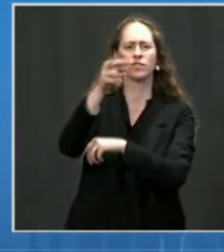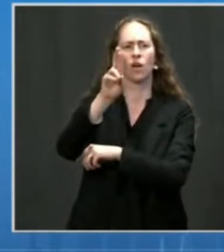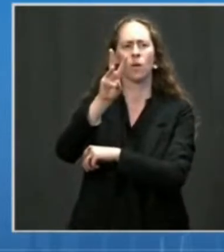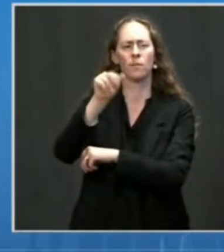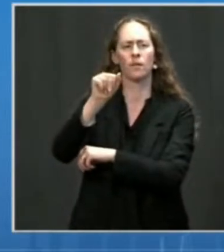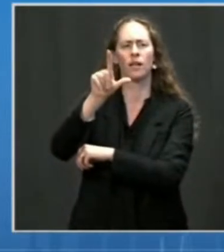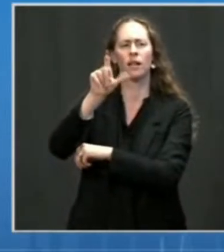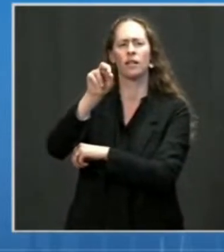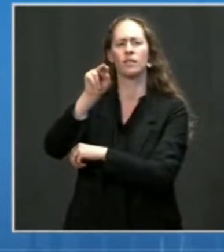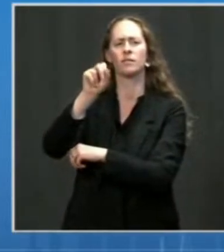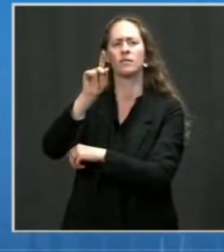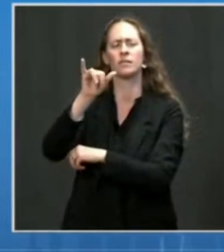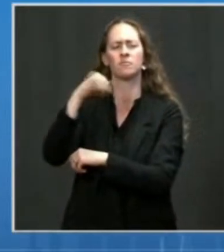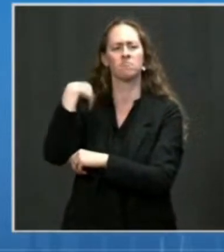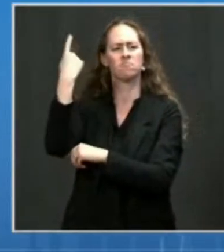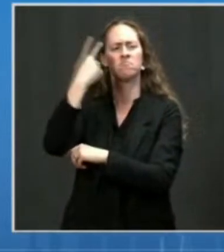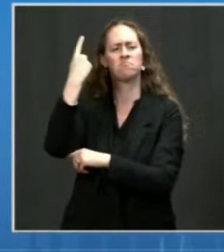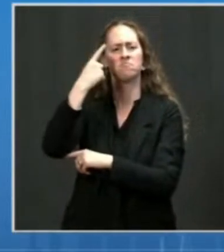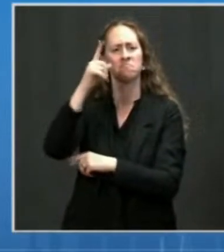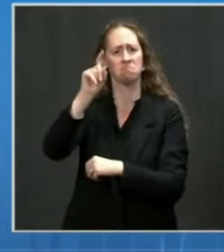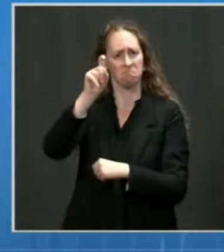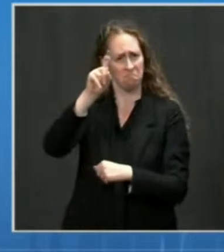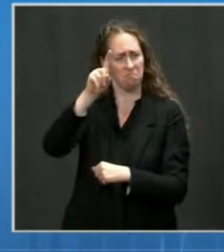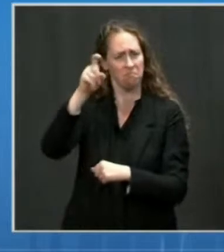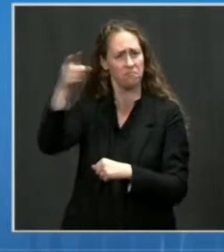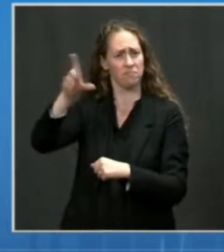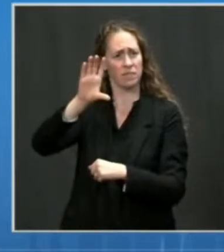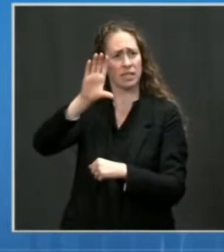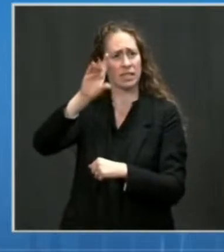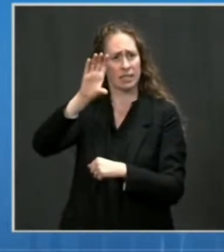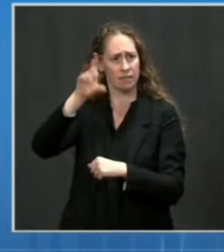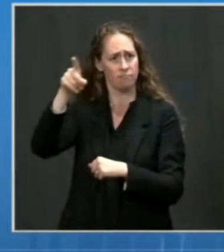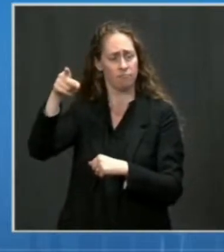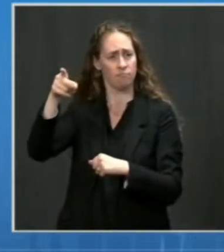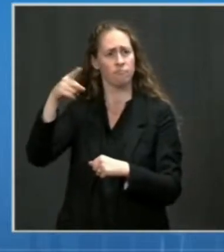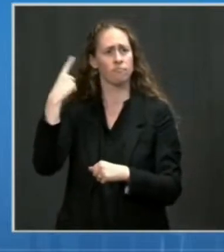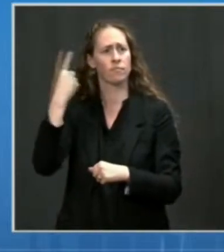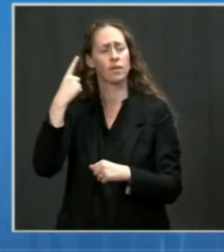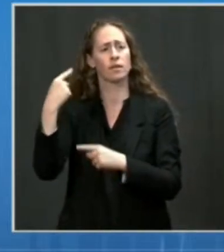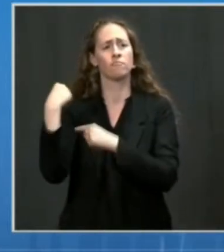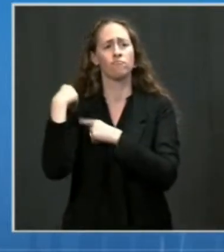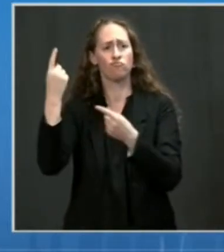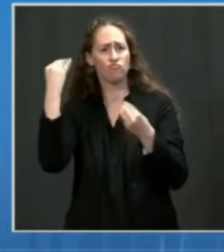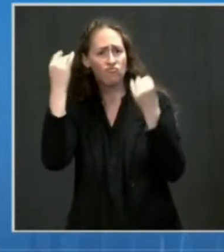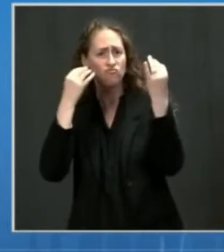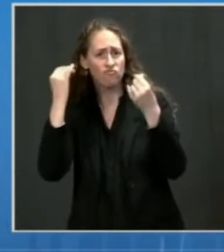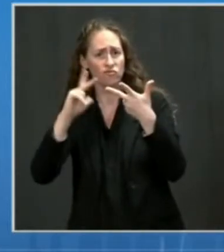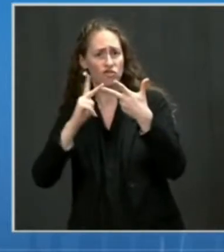HI, THERE. I HAVE A QUESTION FOR DR.